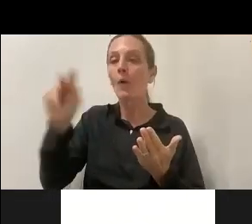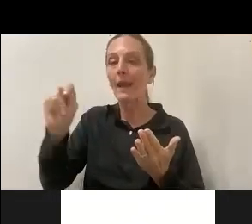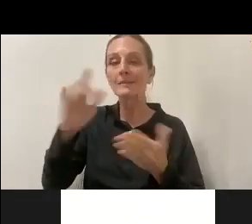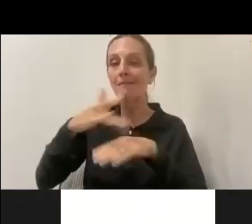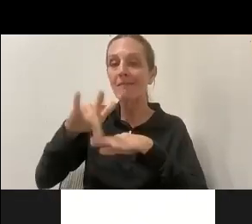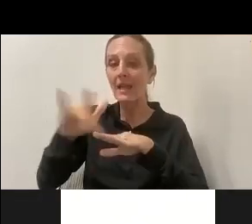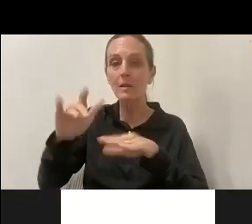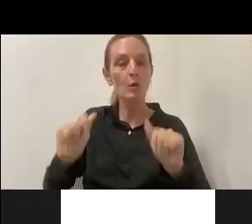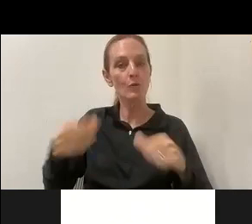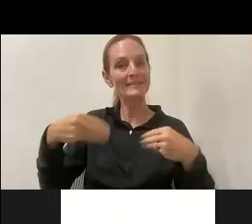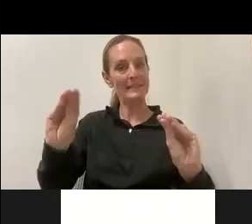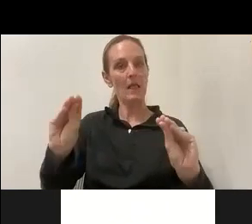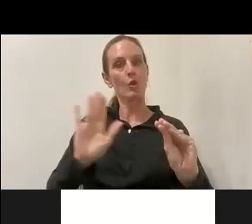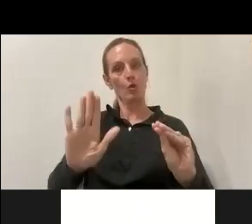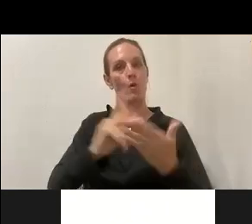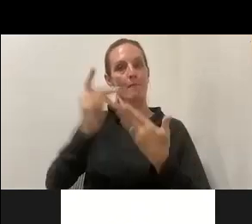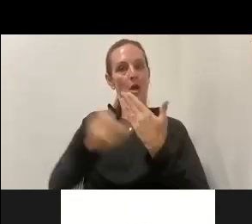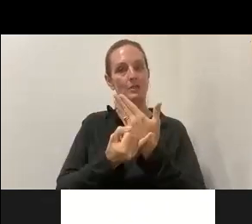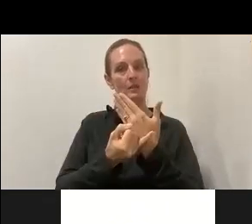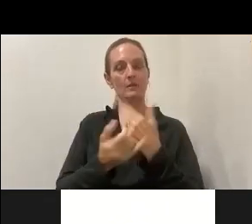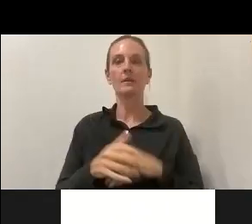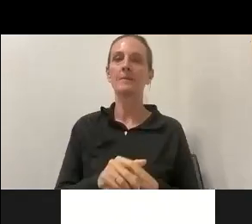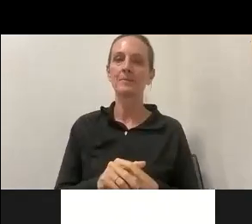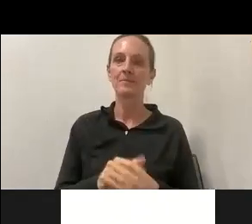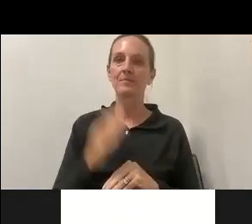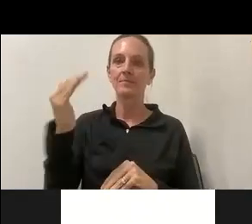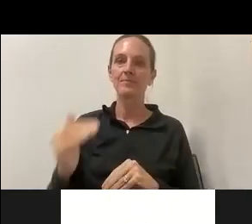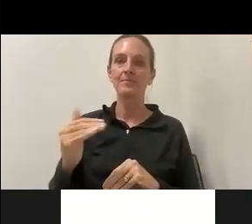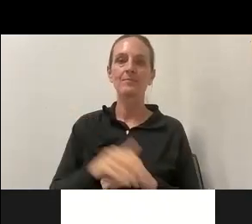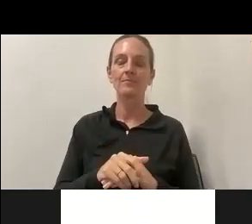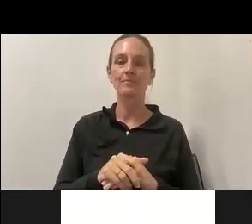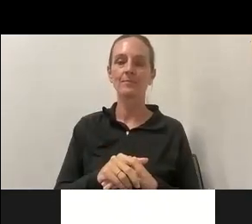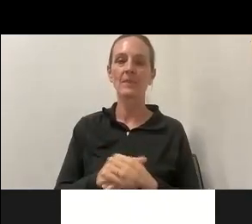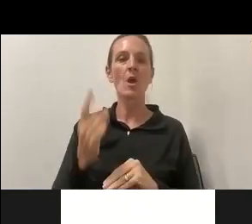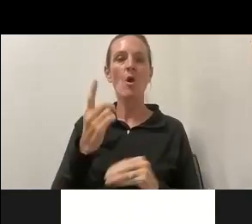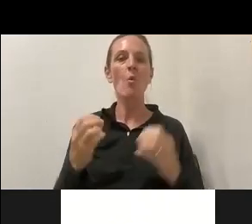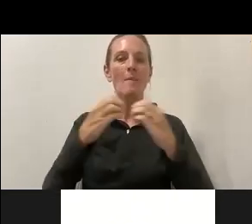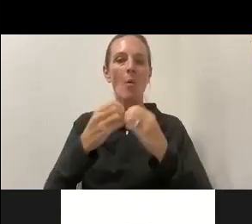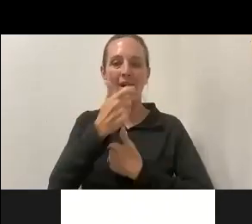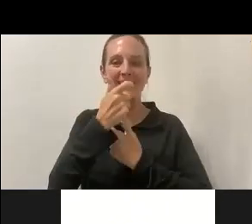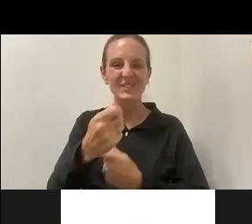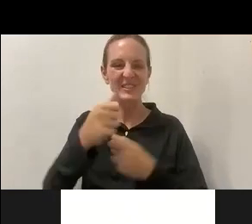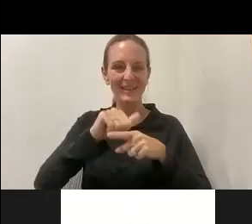Next slide. So, this is another interesting exercise that I like to do it is called the